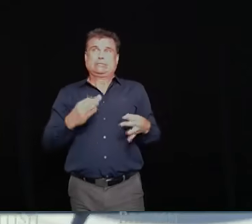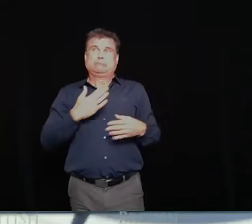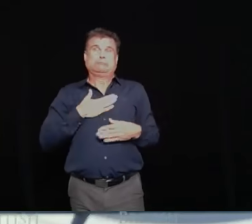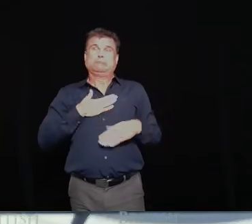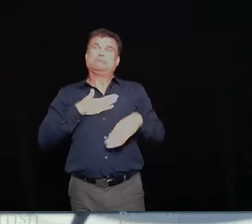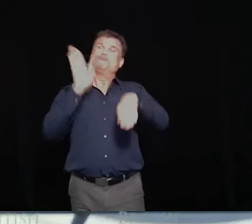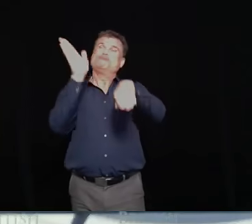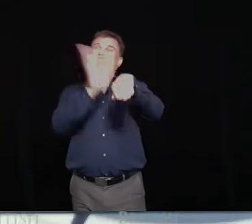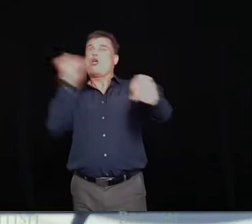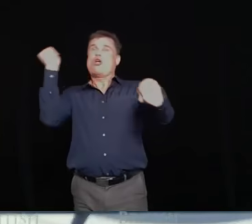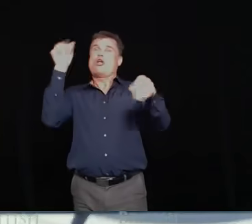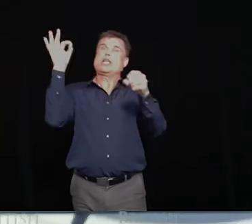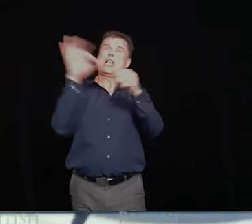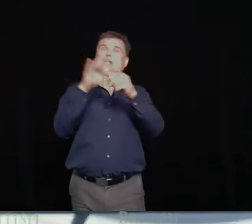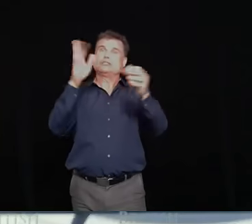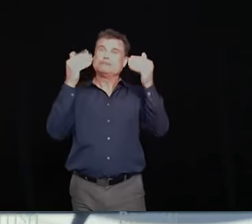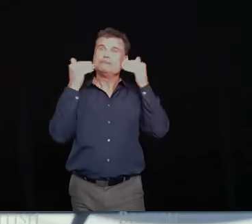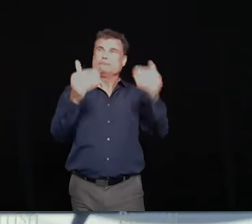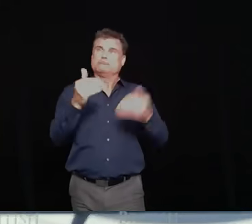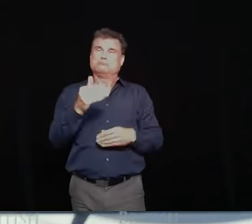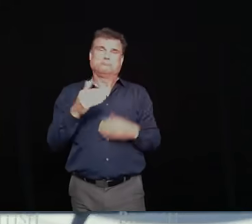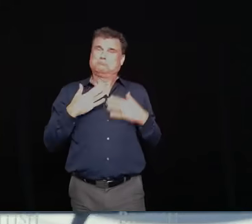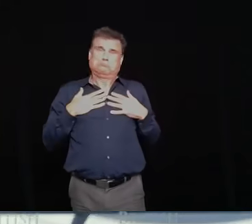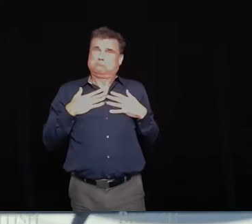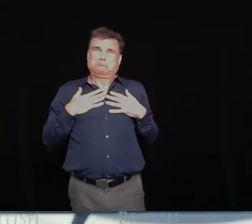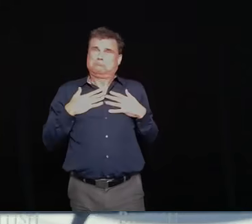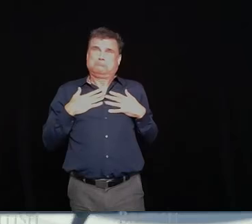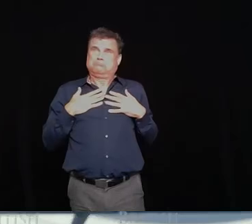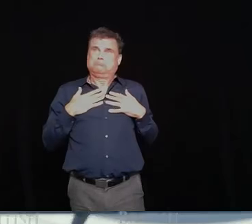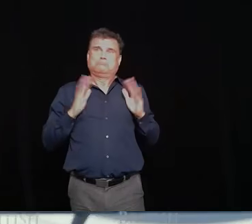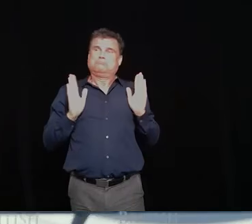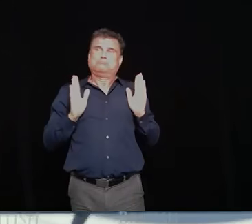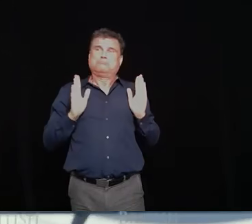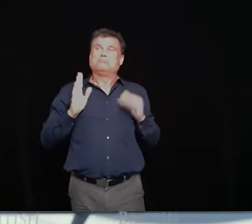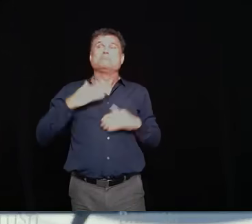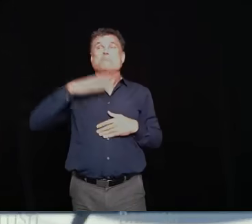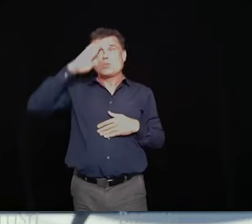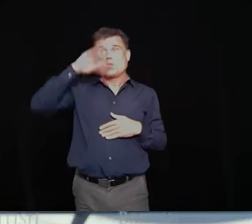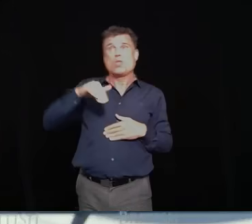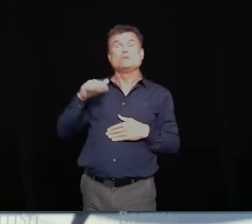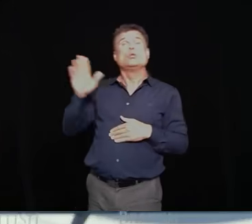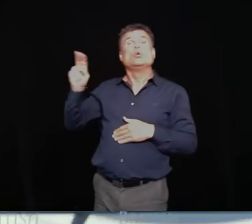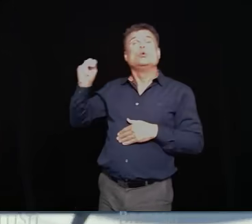classroom facing away or having a distance between them. If you're going to be face-to-face then